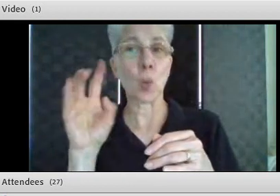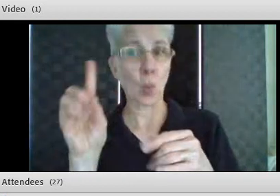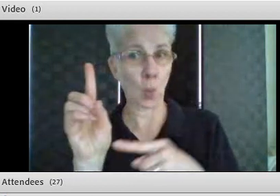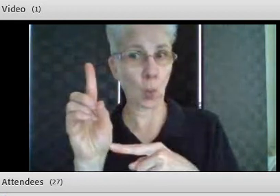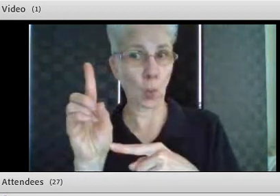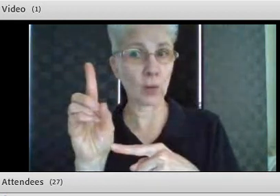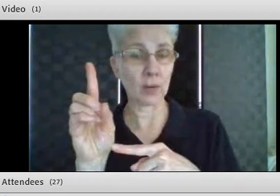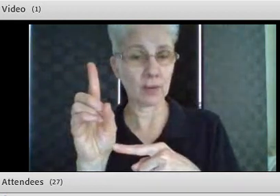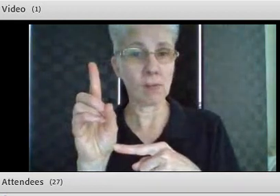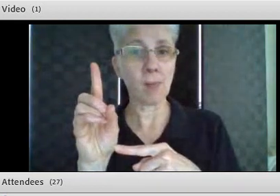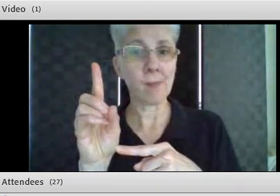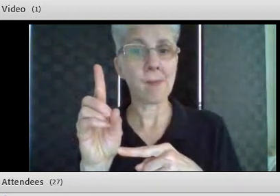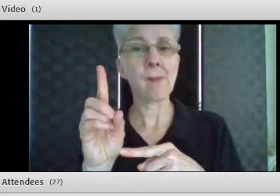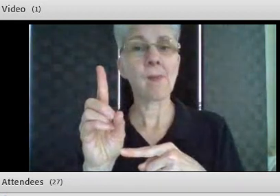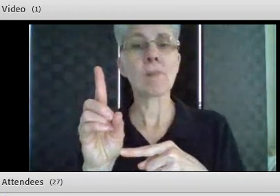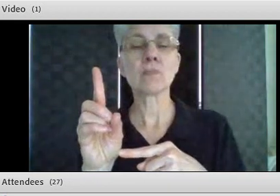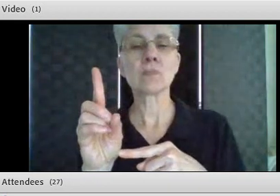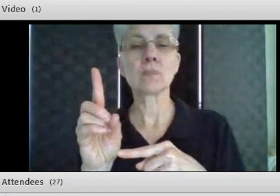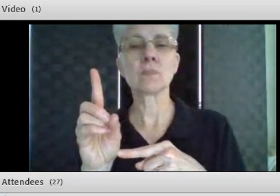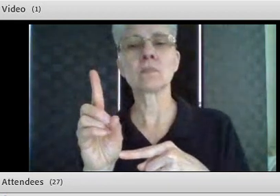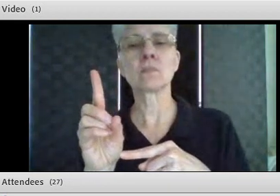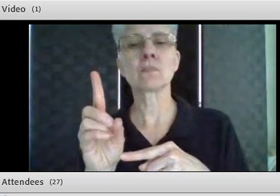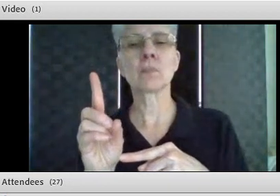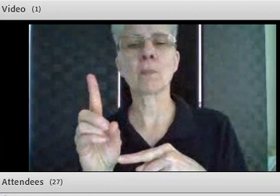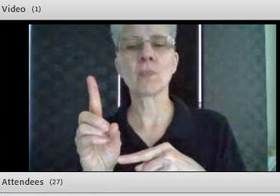about the distance between the intervals.